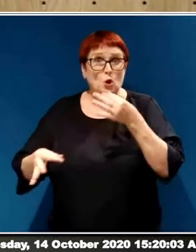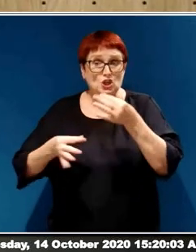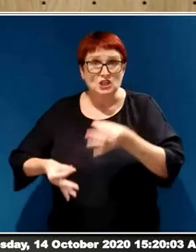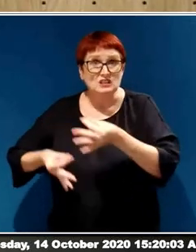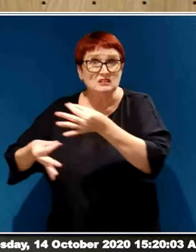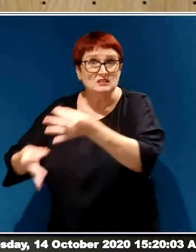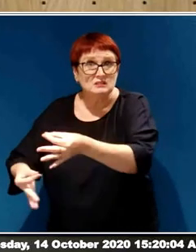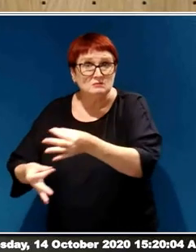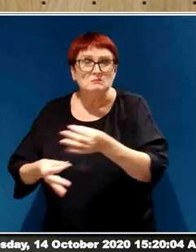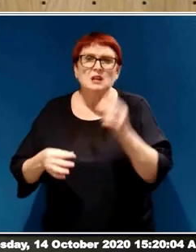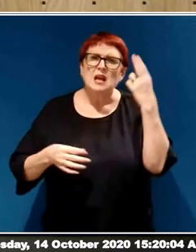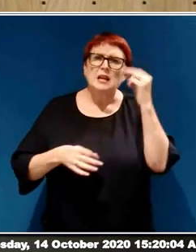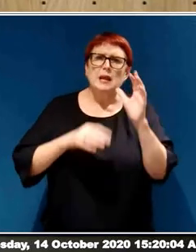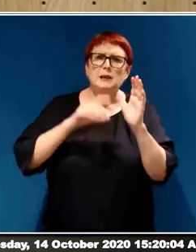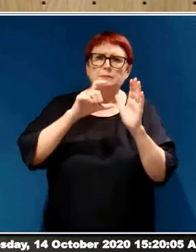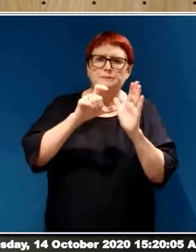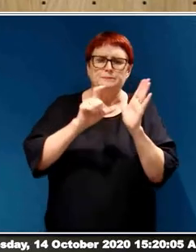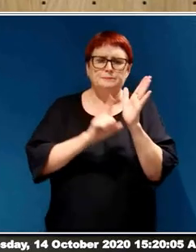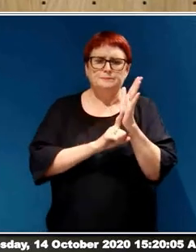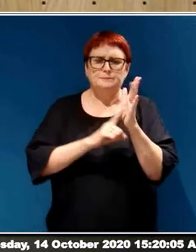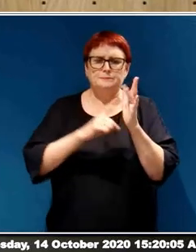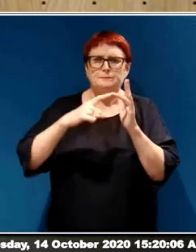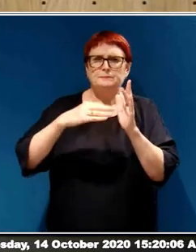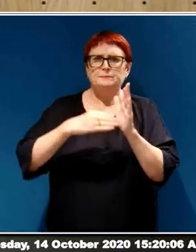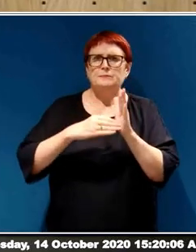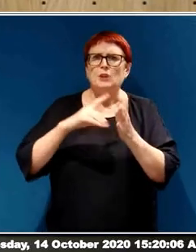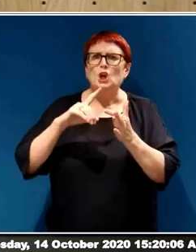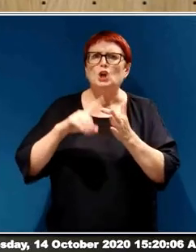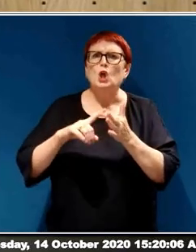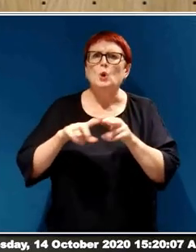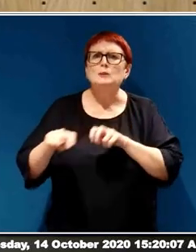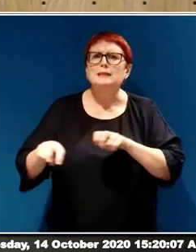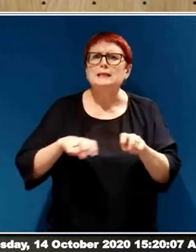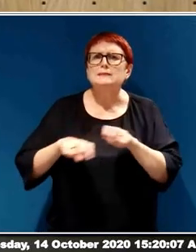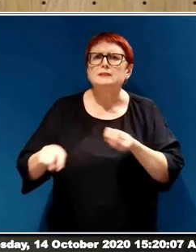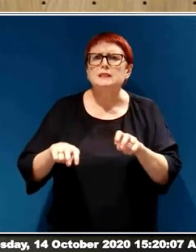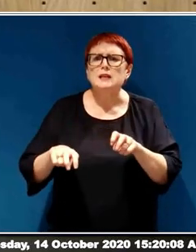the student has to fill in blanks to show their understanding of the novel.